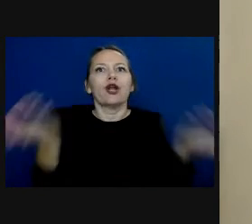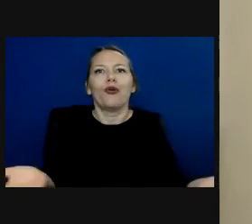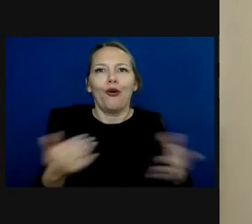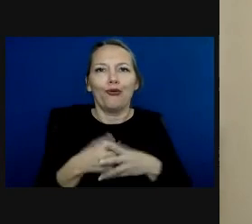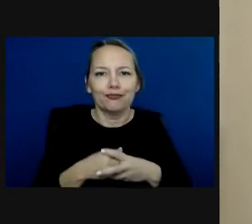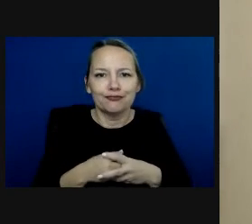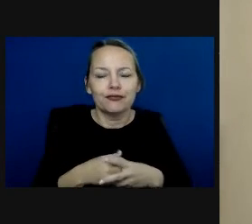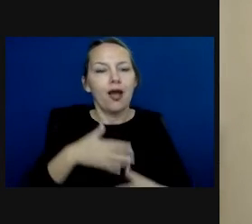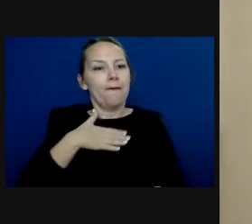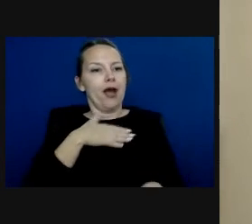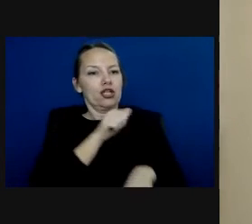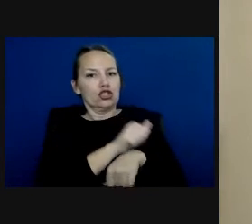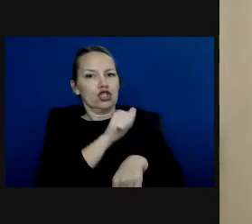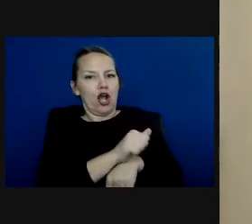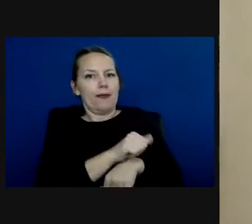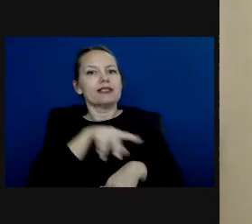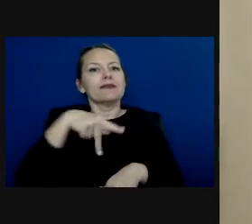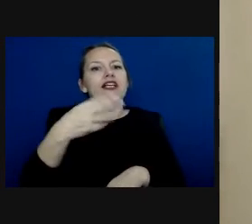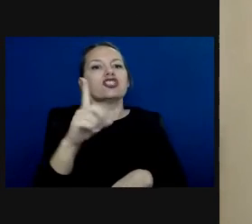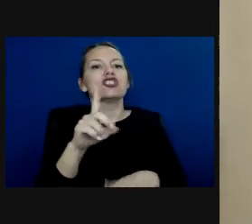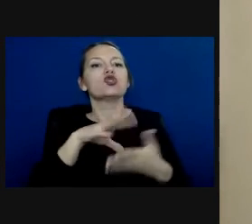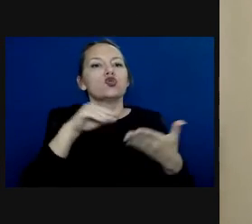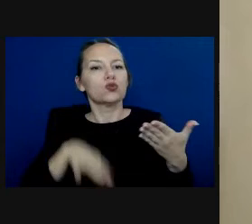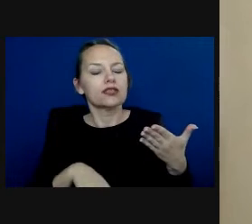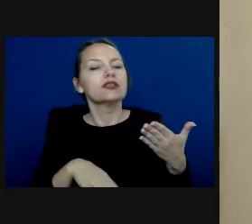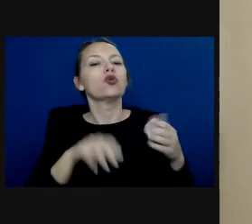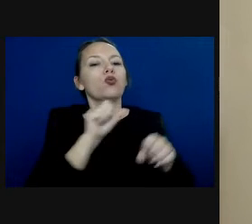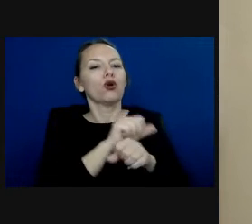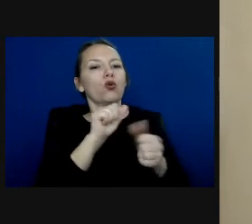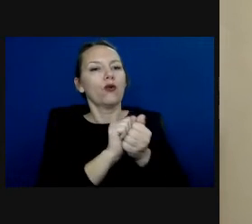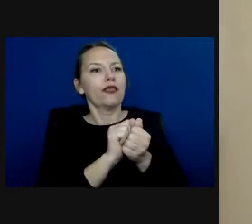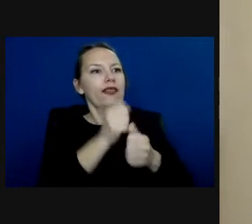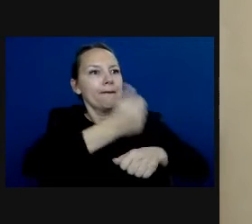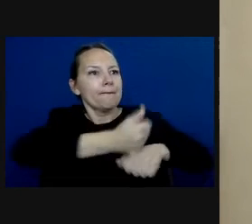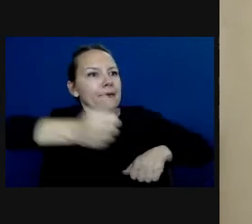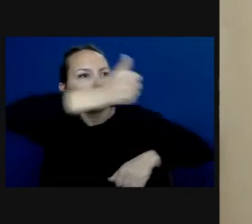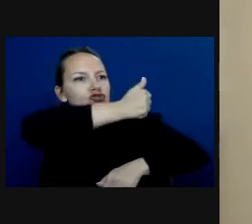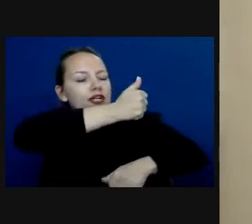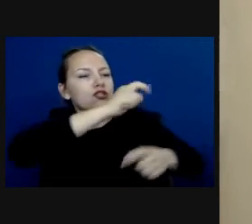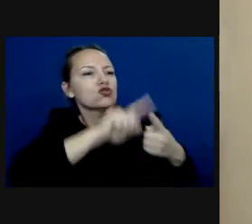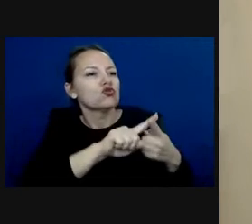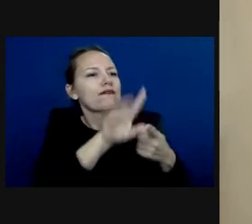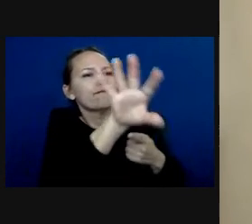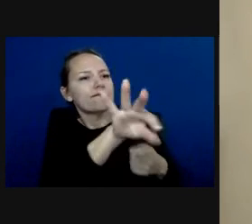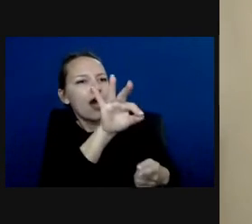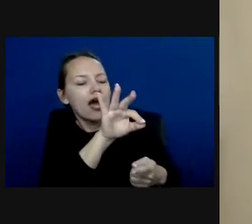My job as a doctoral student is to work with administration to pick an intervention or set of interventions